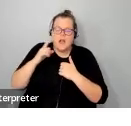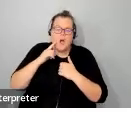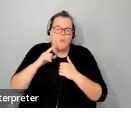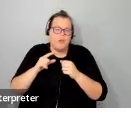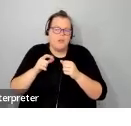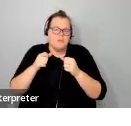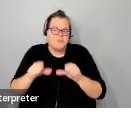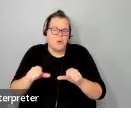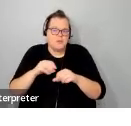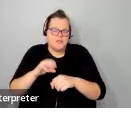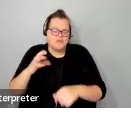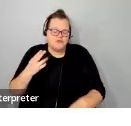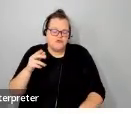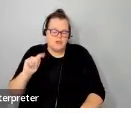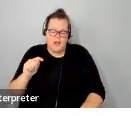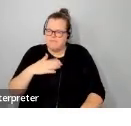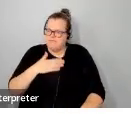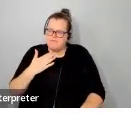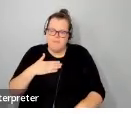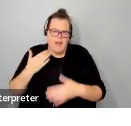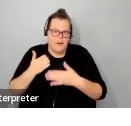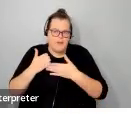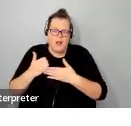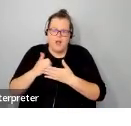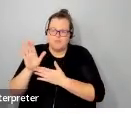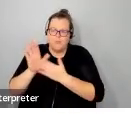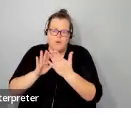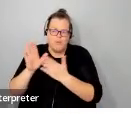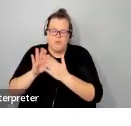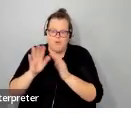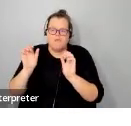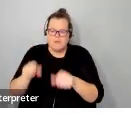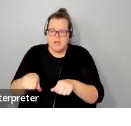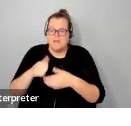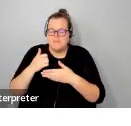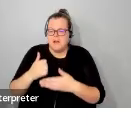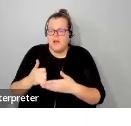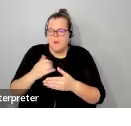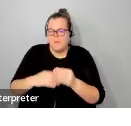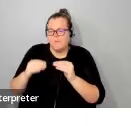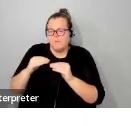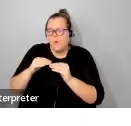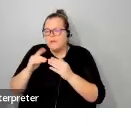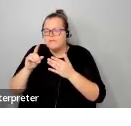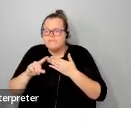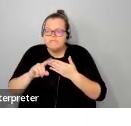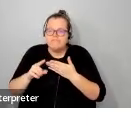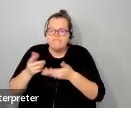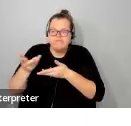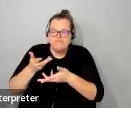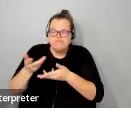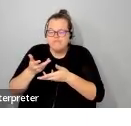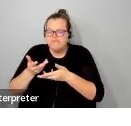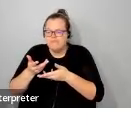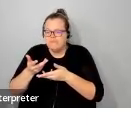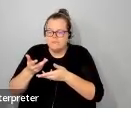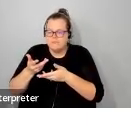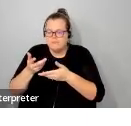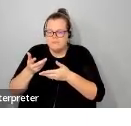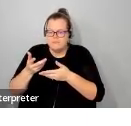We'll be more than happy to help you on a more one-on-one basis, but we can do a little bit more direct and guided discussion.